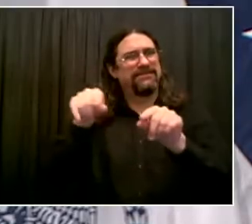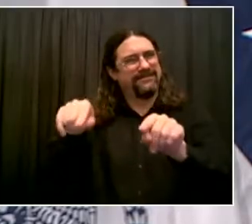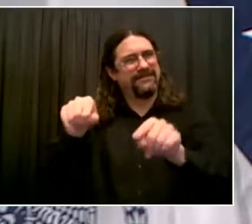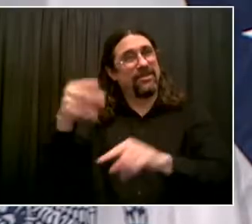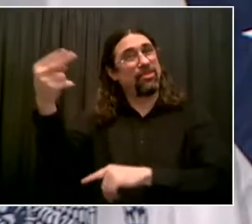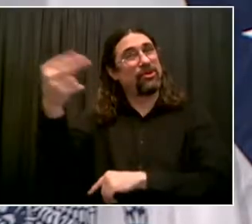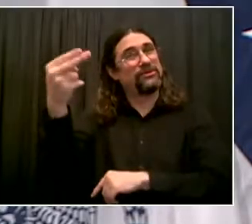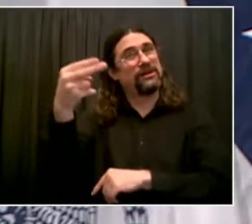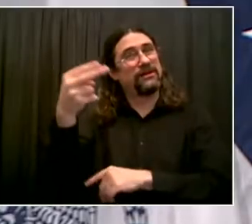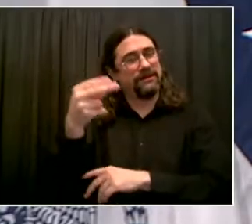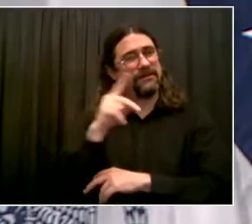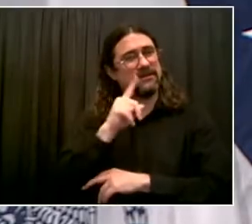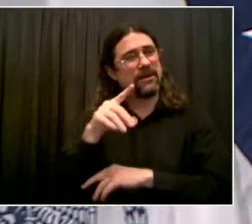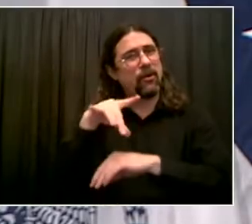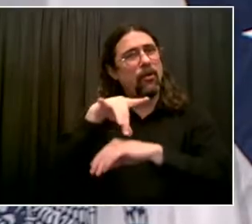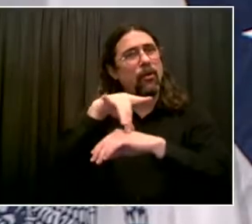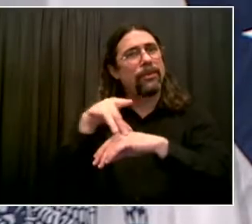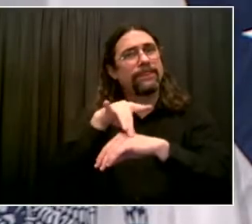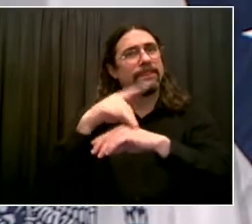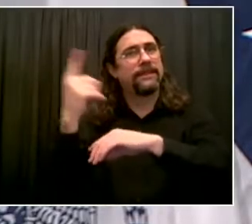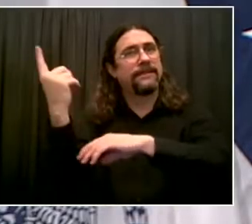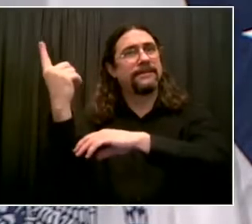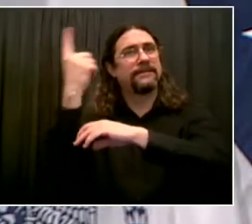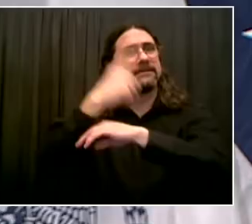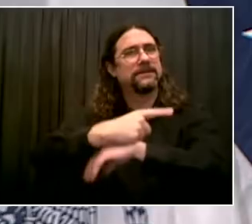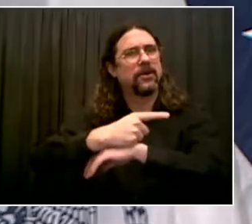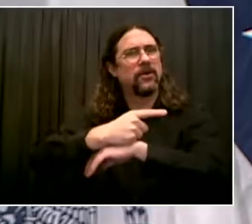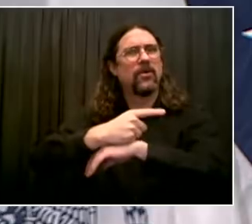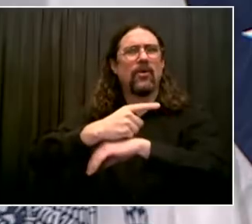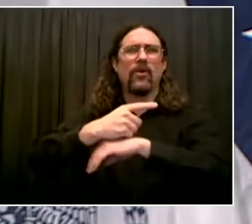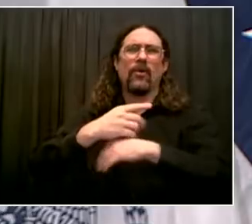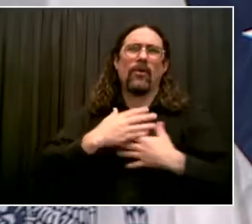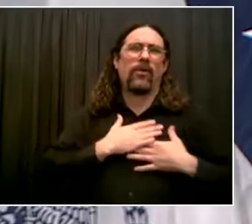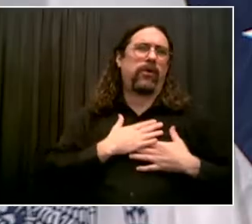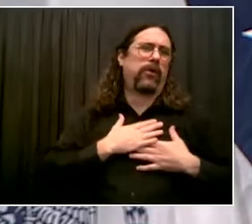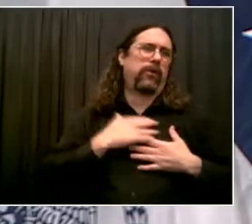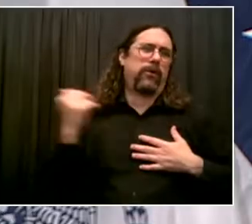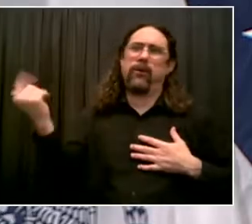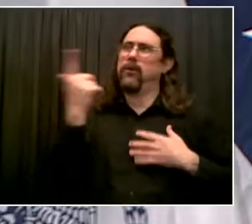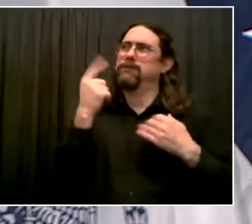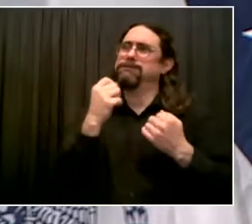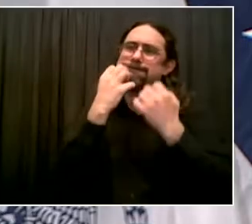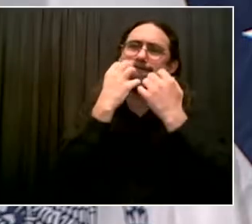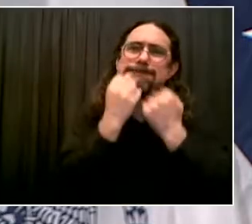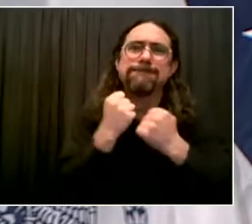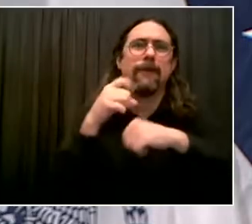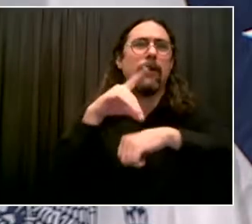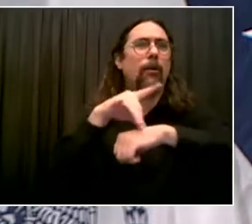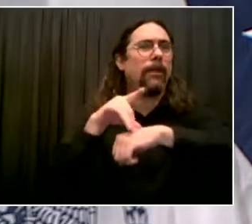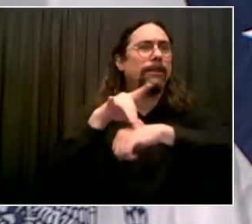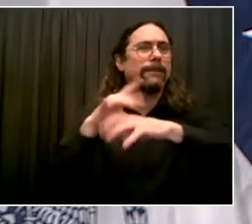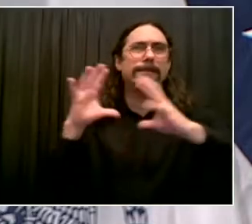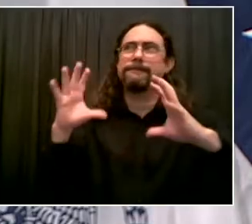THIS IS THE WEEK TO REALLY FOCUS EARTH DAY COMING UP ON THURSDAY AND MAKING A SERIES OF ANNOUNCEMENTS.